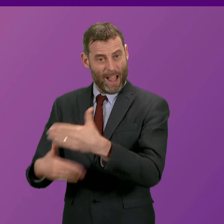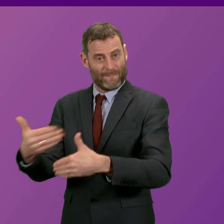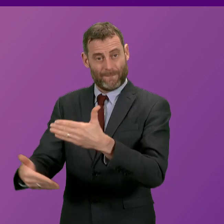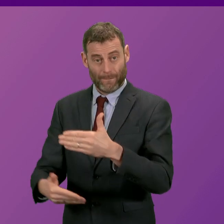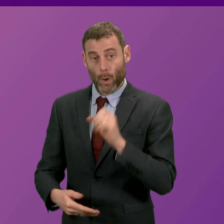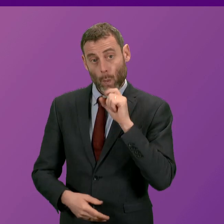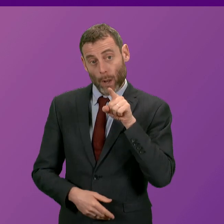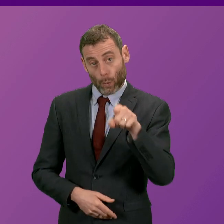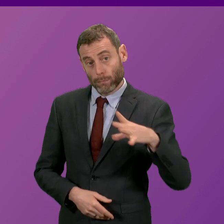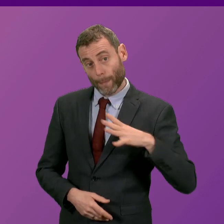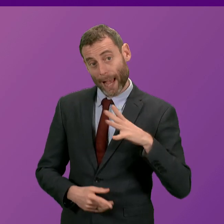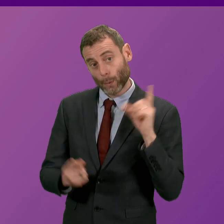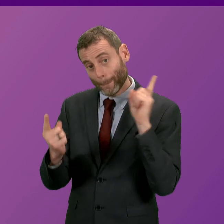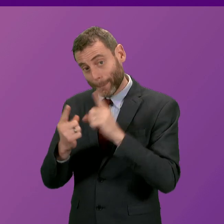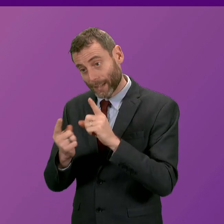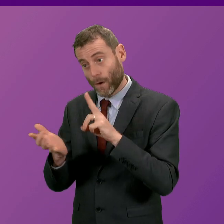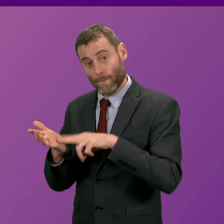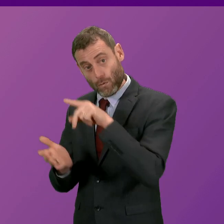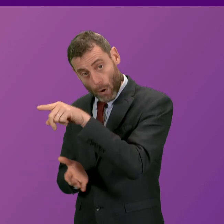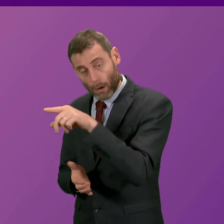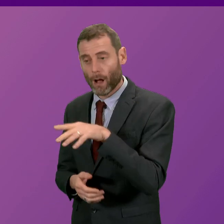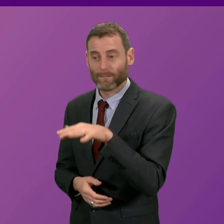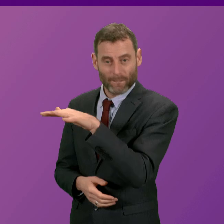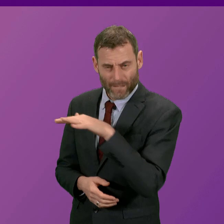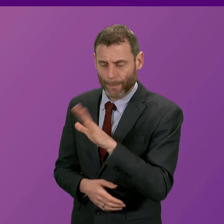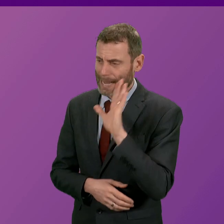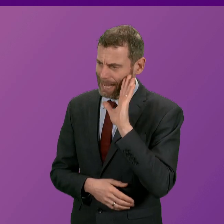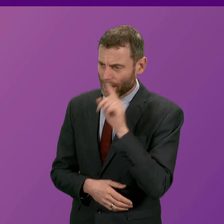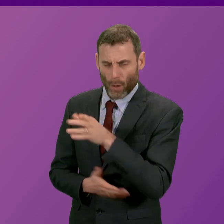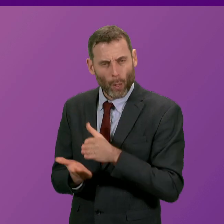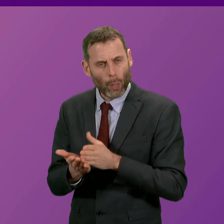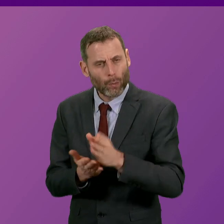family to listen to what they have endured for the past 20 years, and to what they continue to go